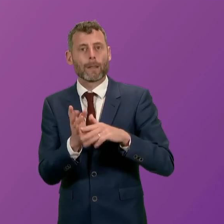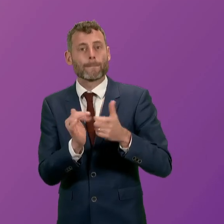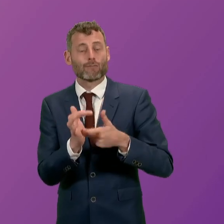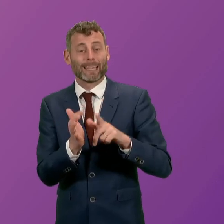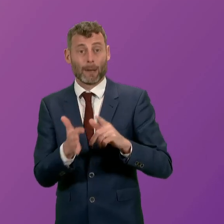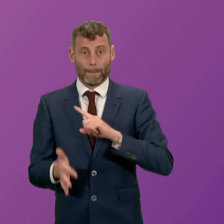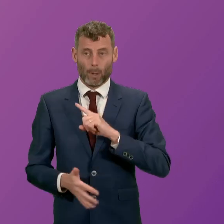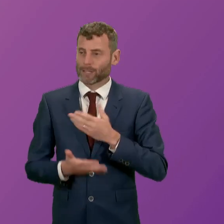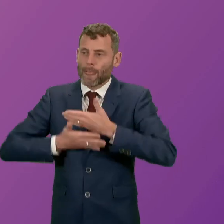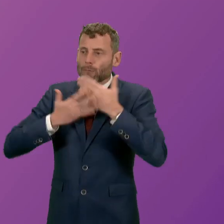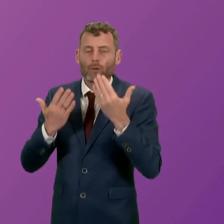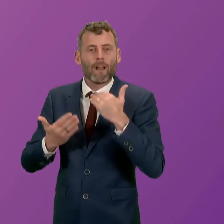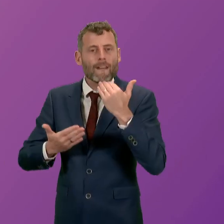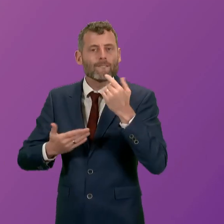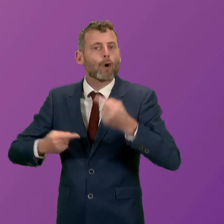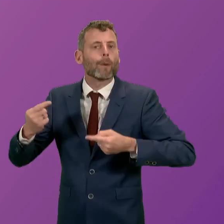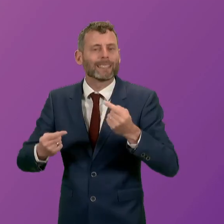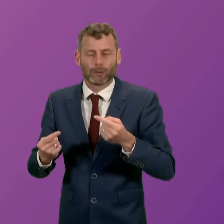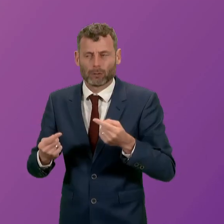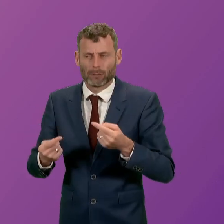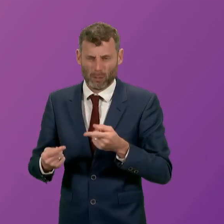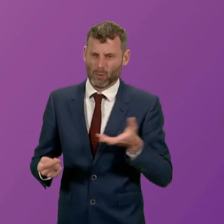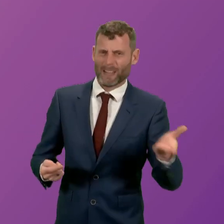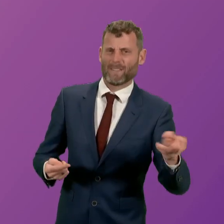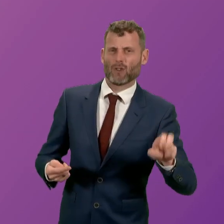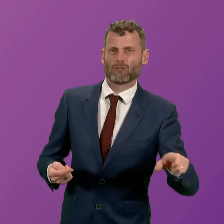The real question on the minds of islanders is whether the removal of the tender process will